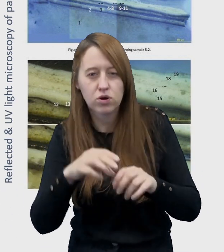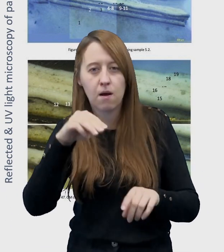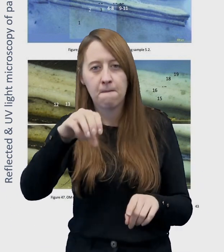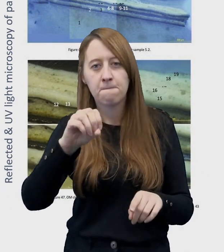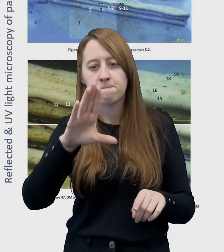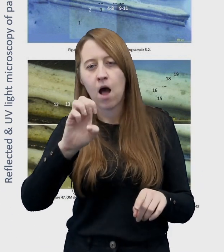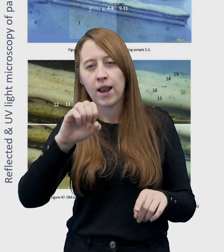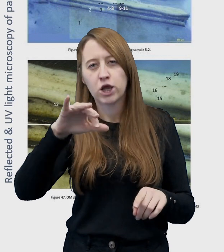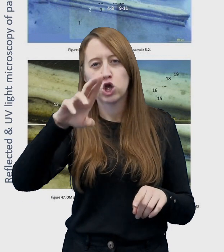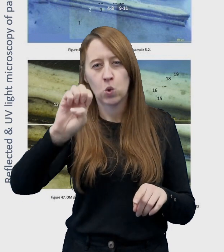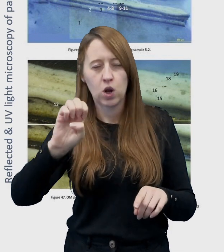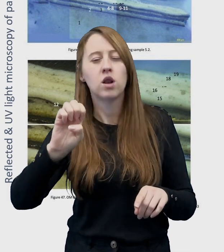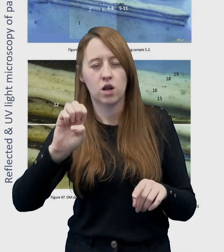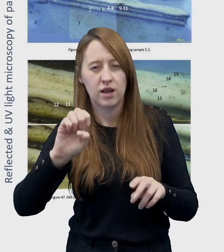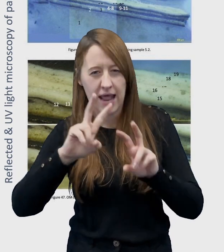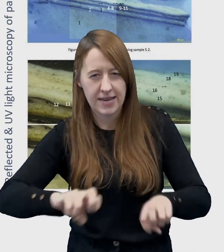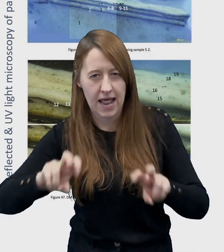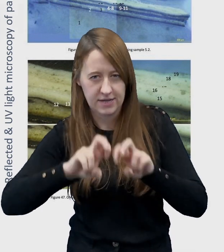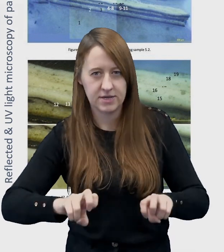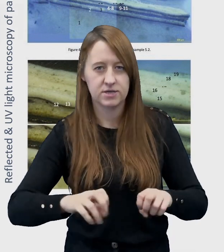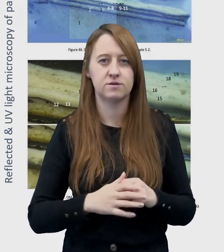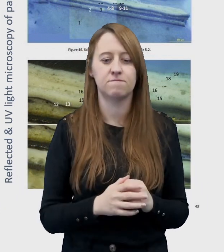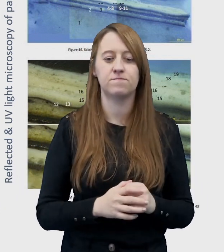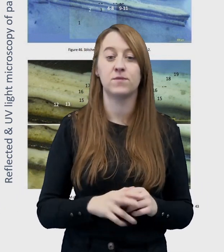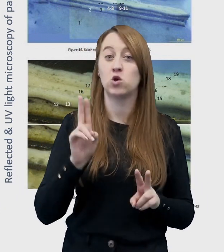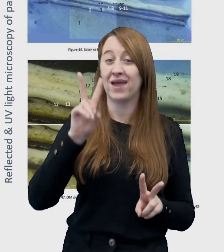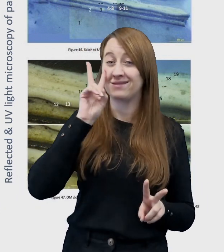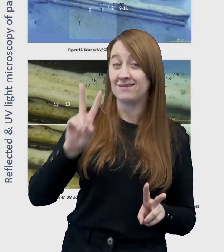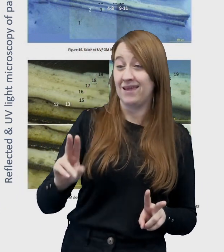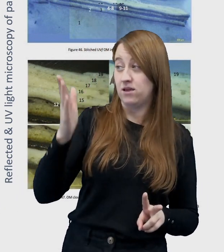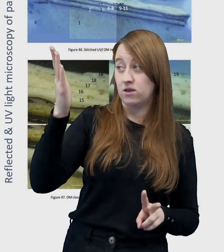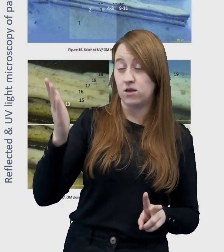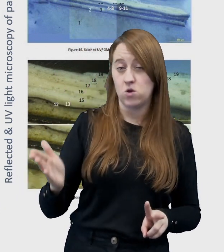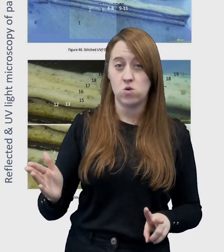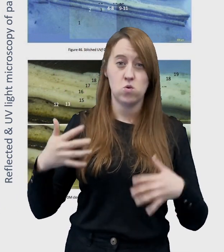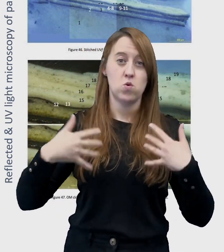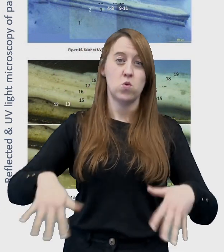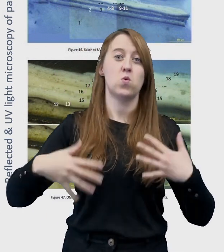As you can see, there were a huge number of layers which they were trying to analyse and understand.